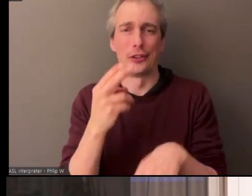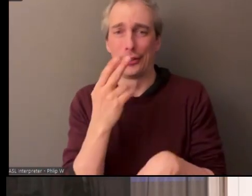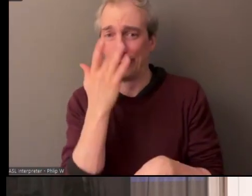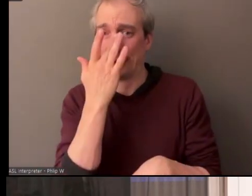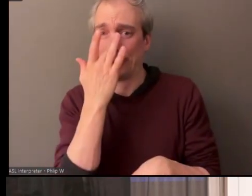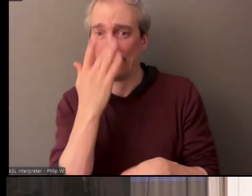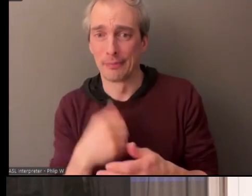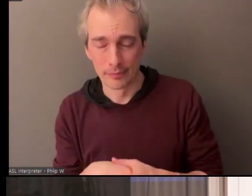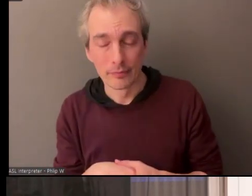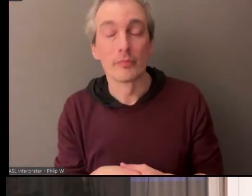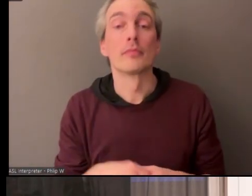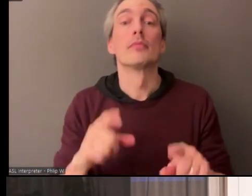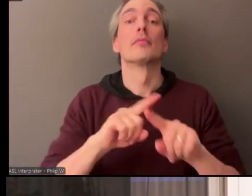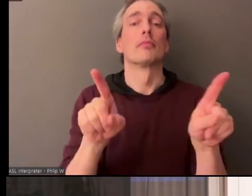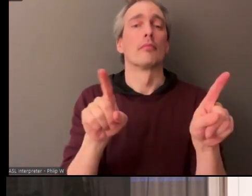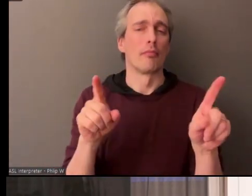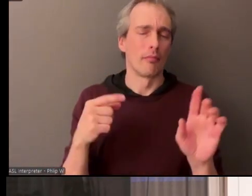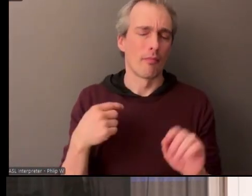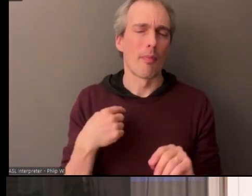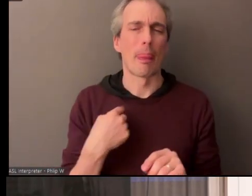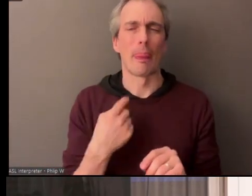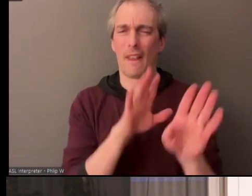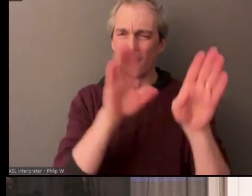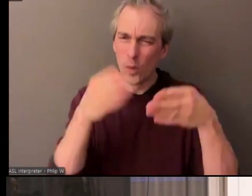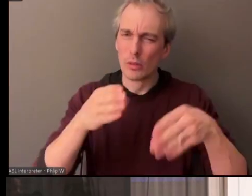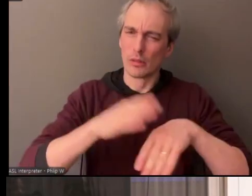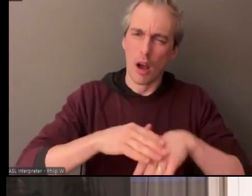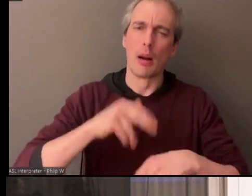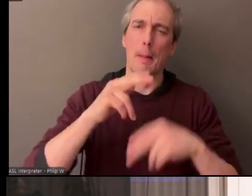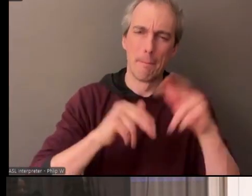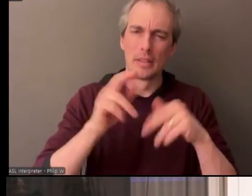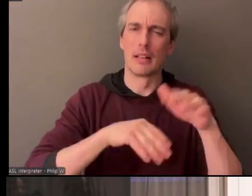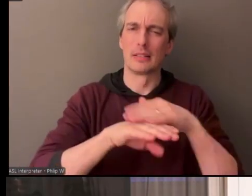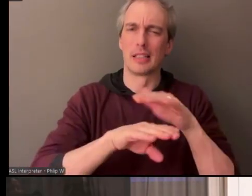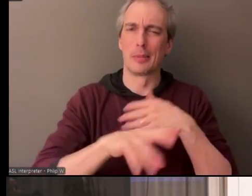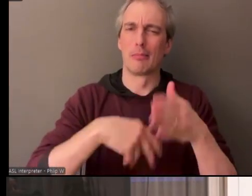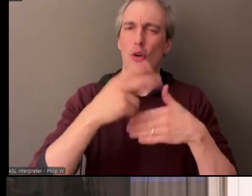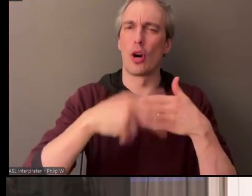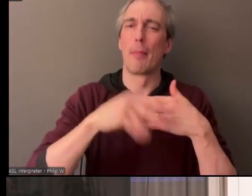accessibility programs that the enterprise would miss if it disappeared tomorrow.